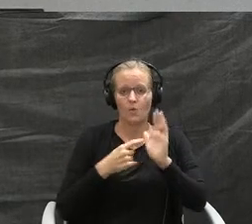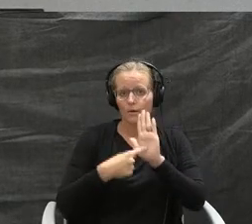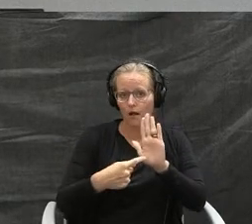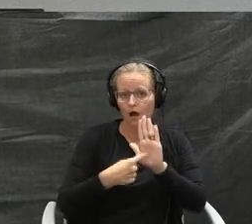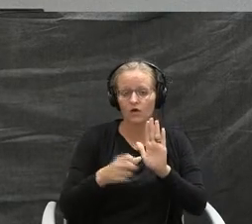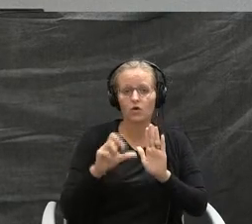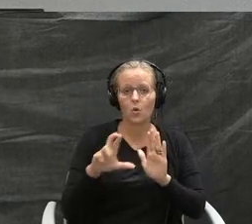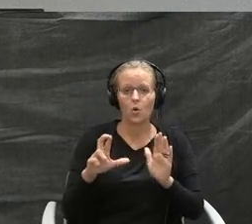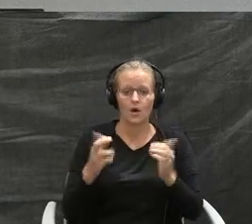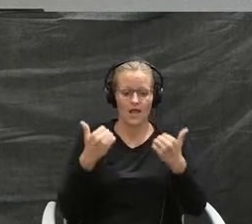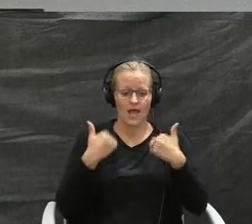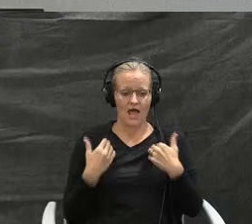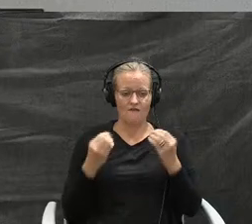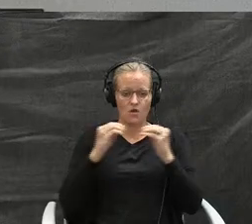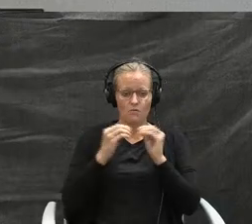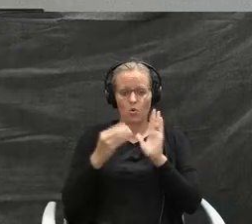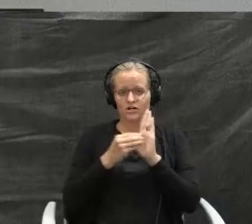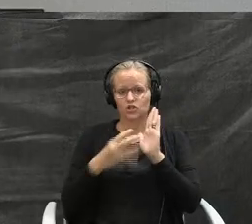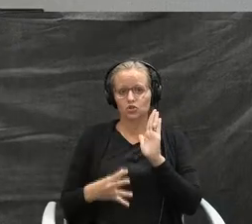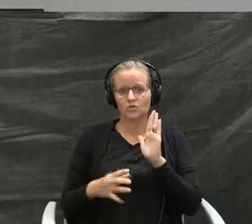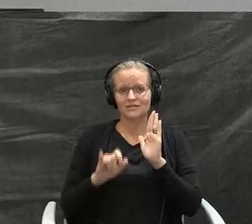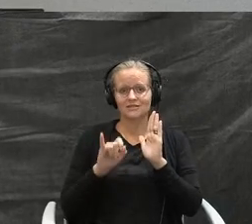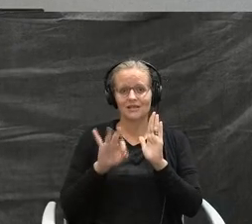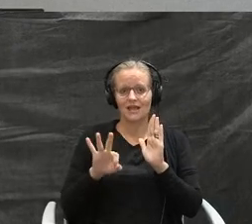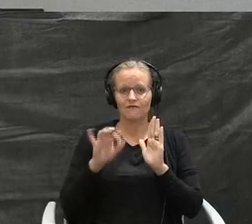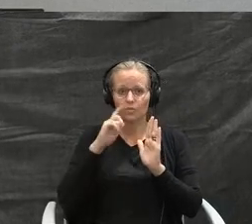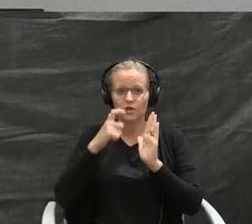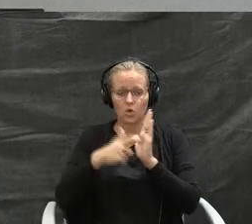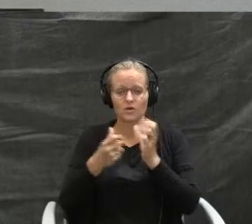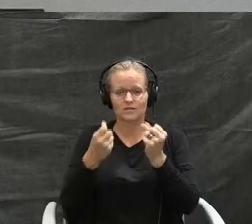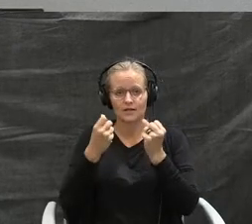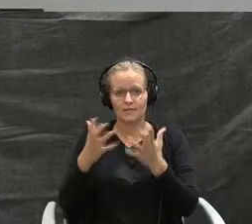if there are so many virtual students that it takes these